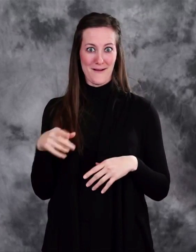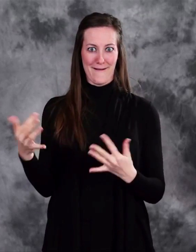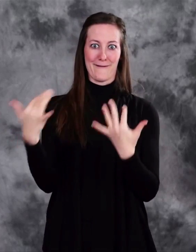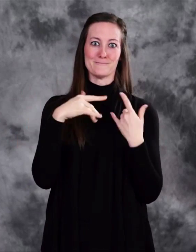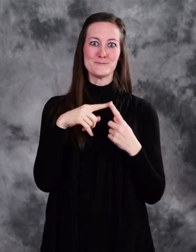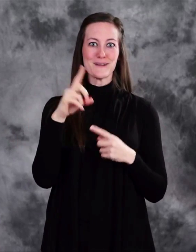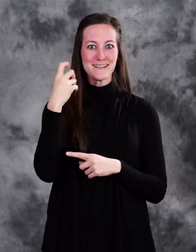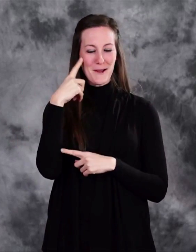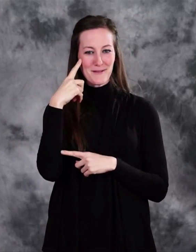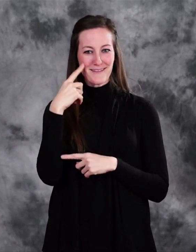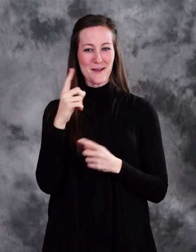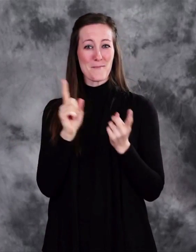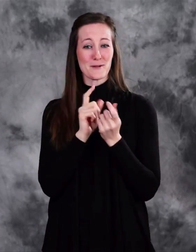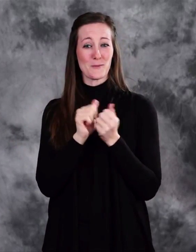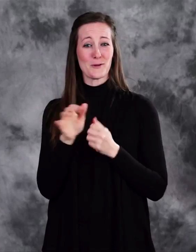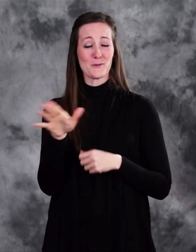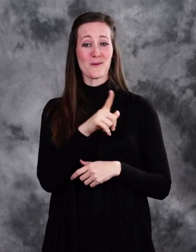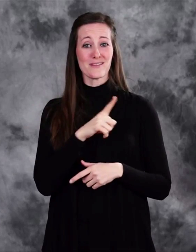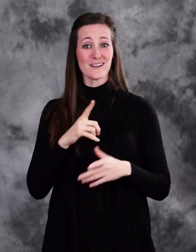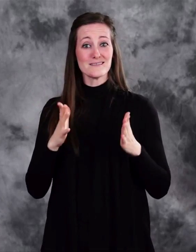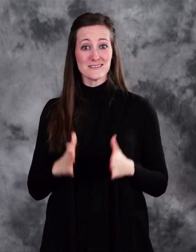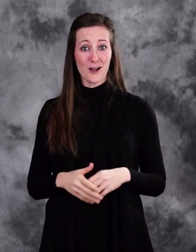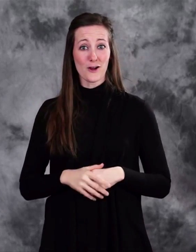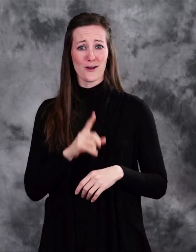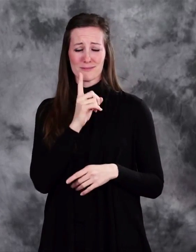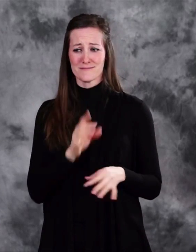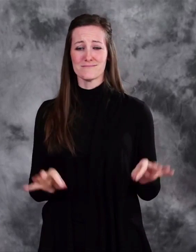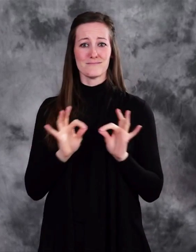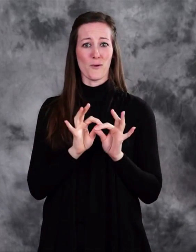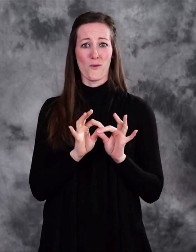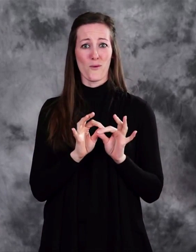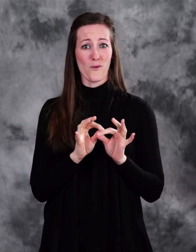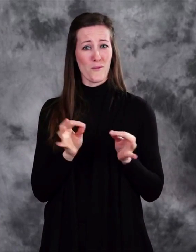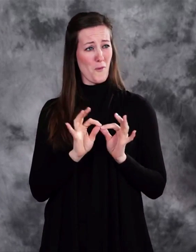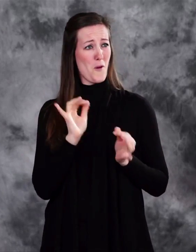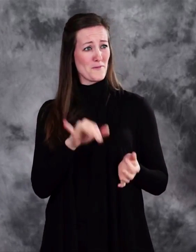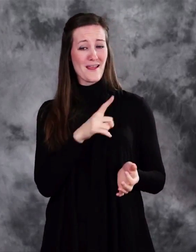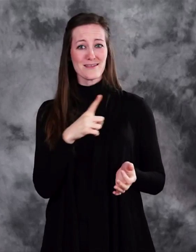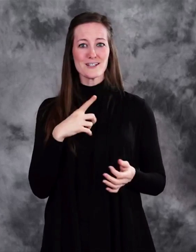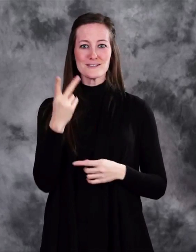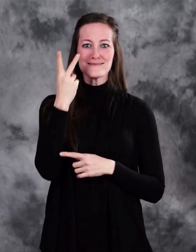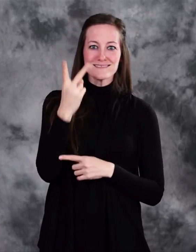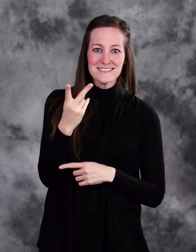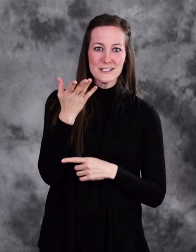come to the Capitol to meet with their legislators, so that legislators will know